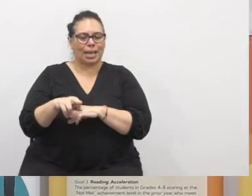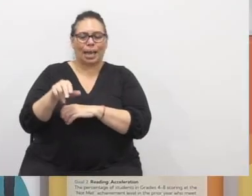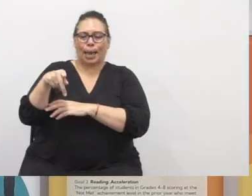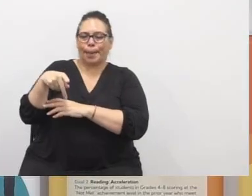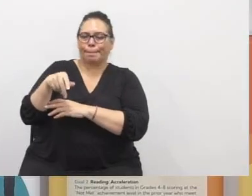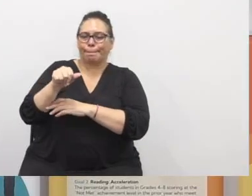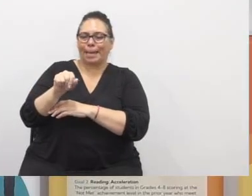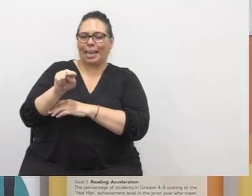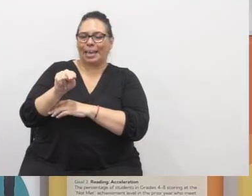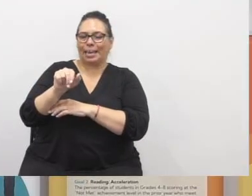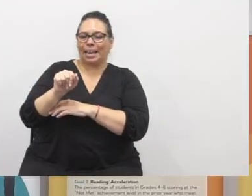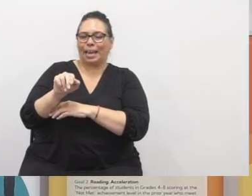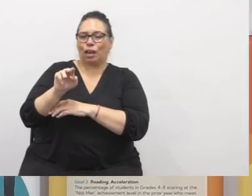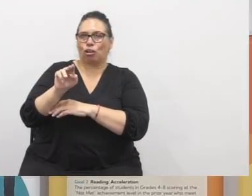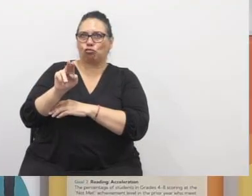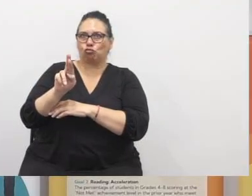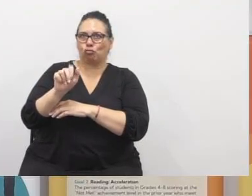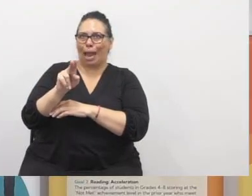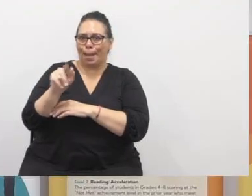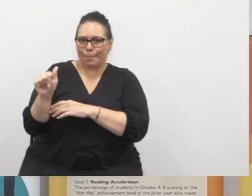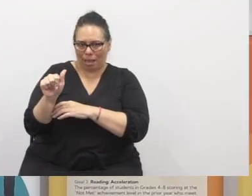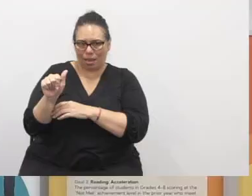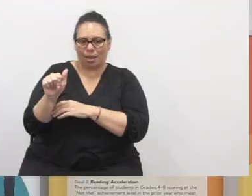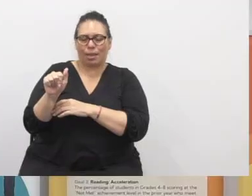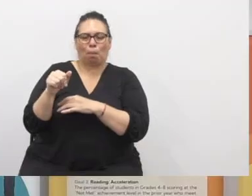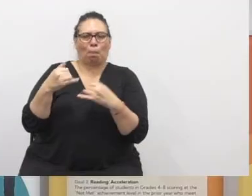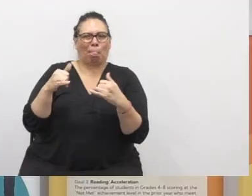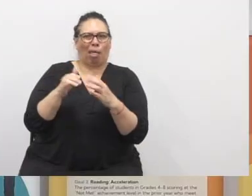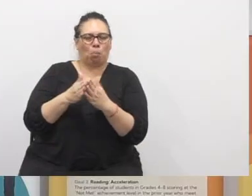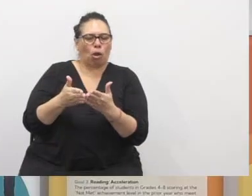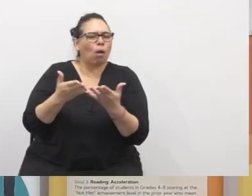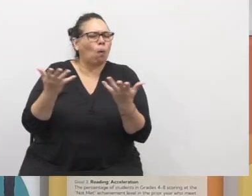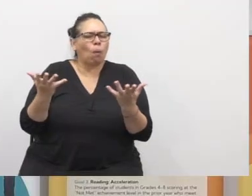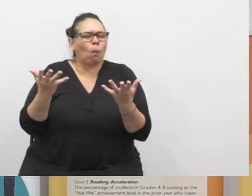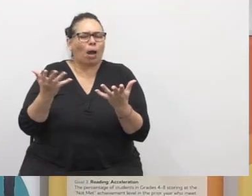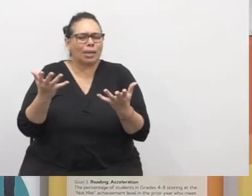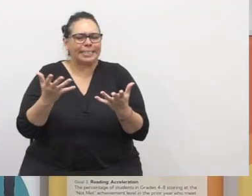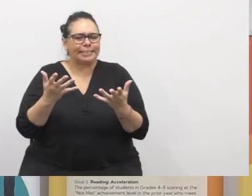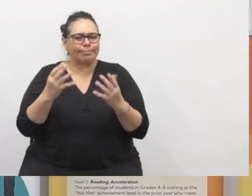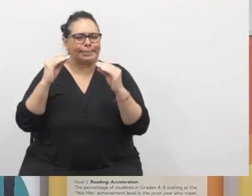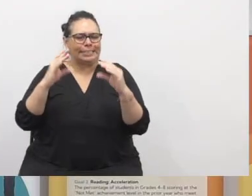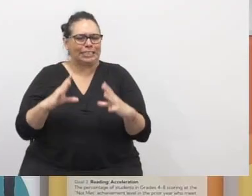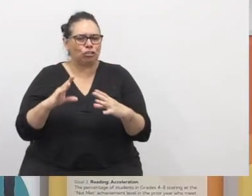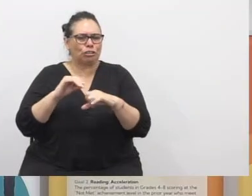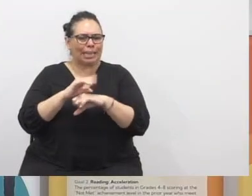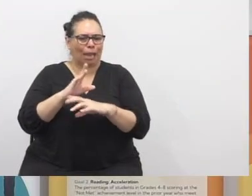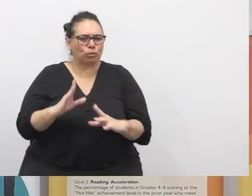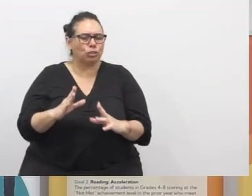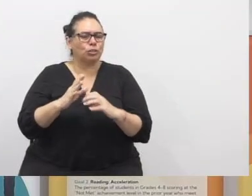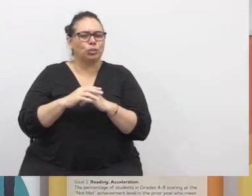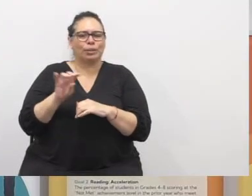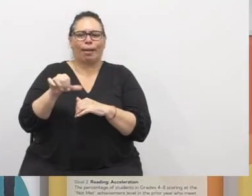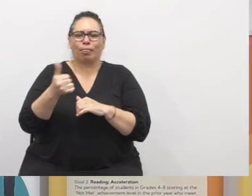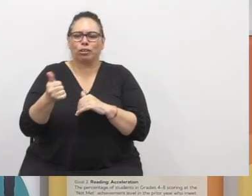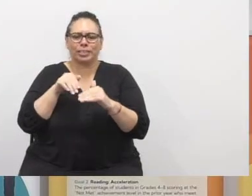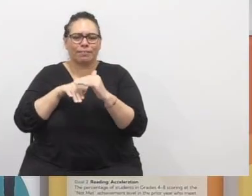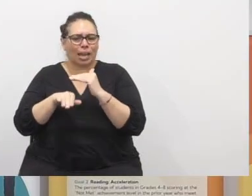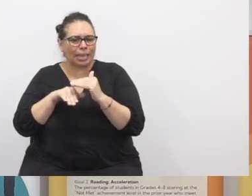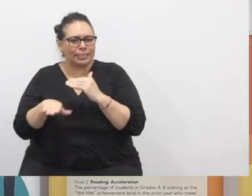And so just if you can share just a little bit about what teachers and counselors and those others have access to and maybe an example of